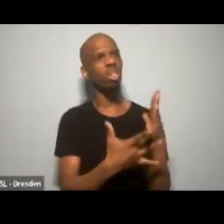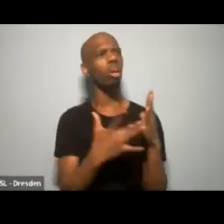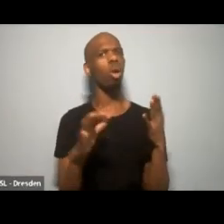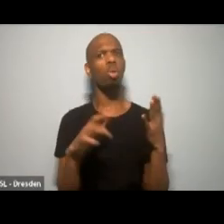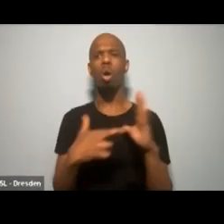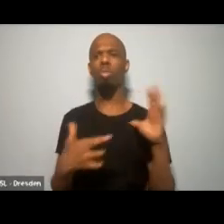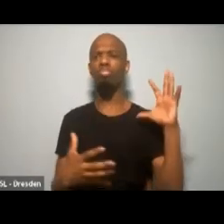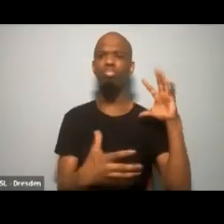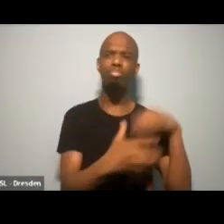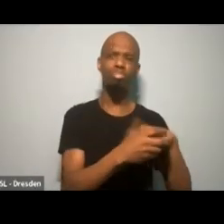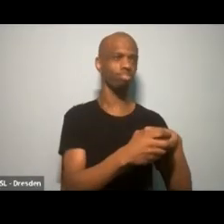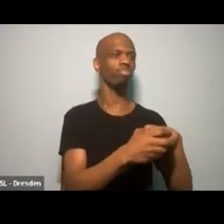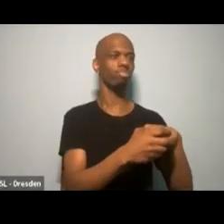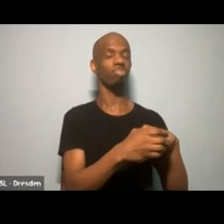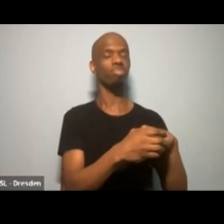and it gives us opportunity